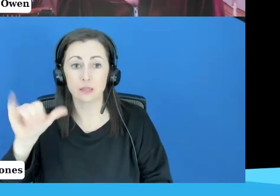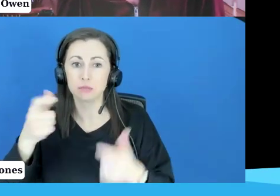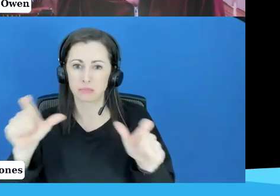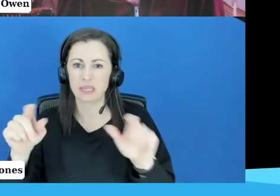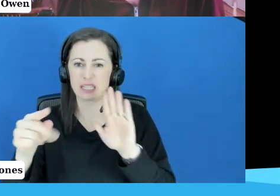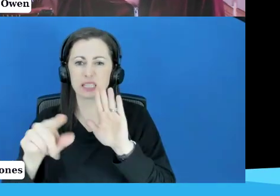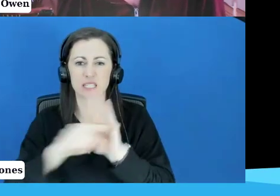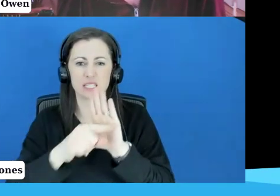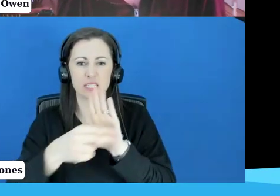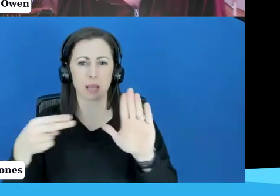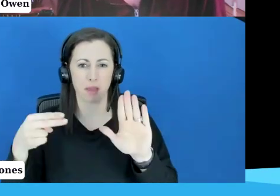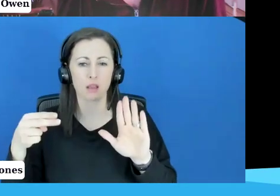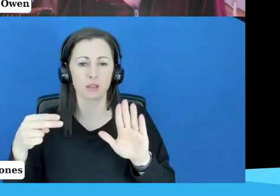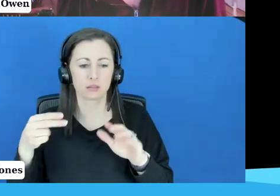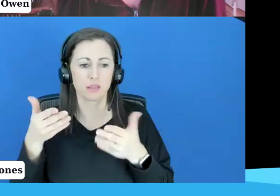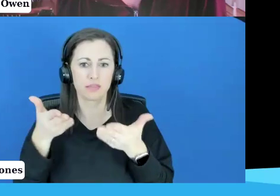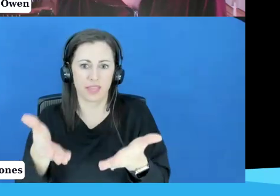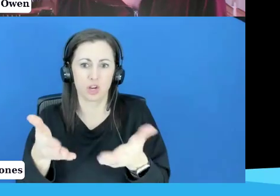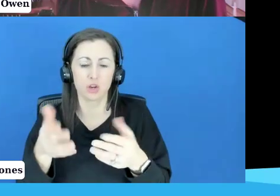And I think that's probably why resources aren't being pointed at it,